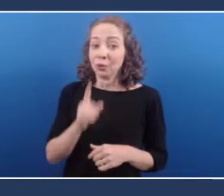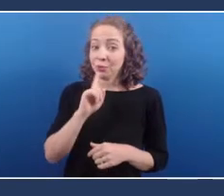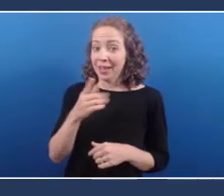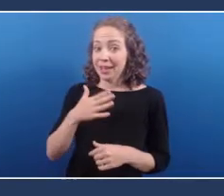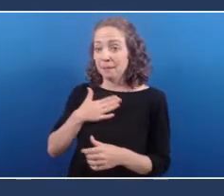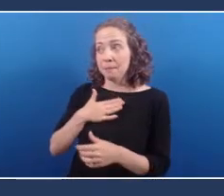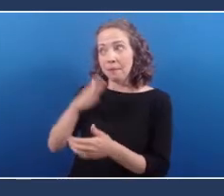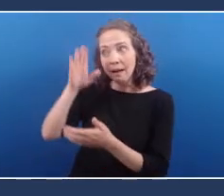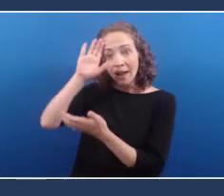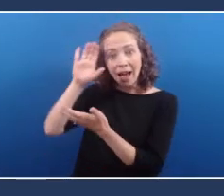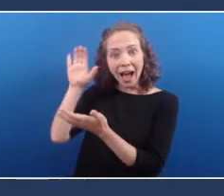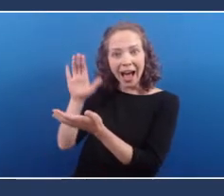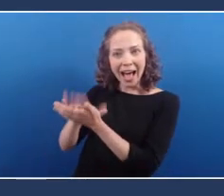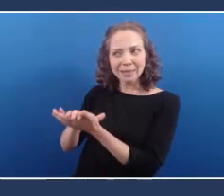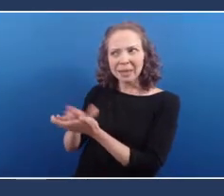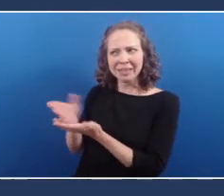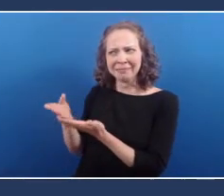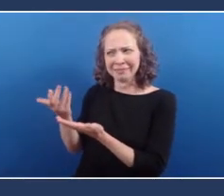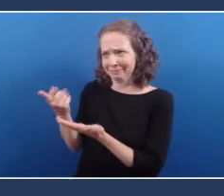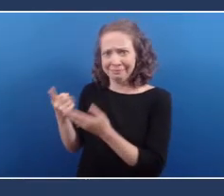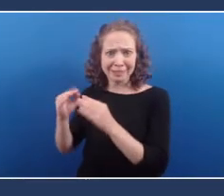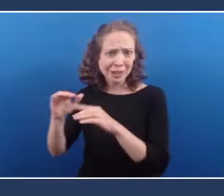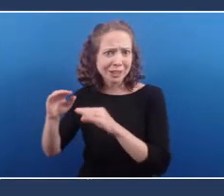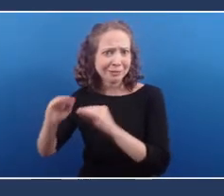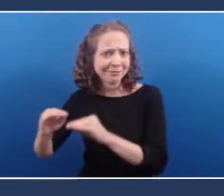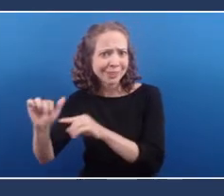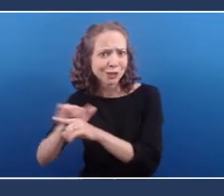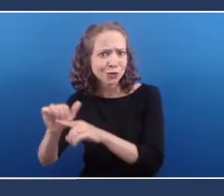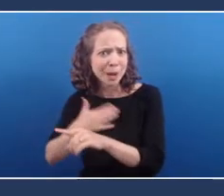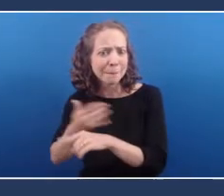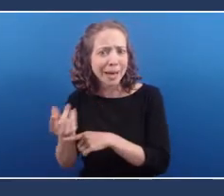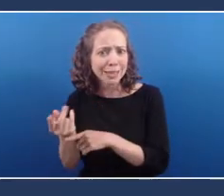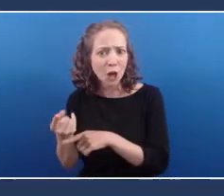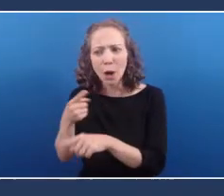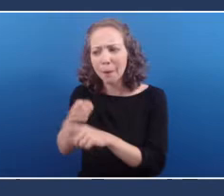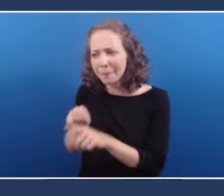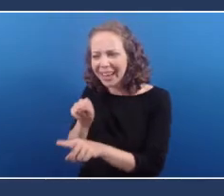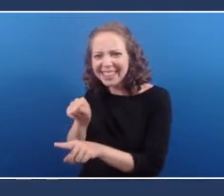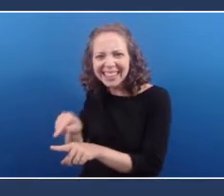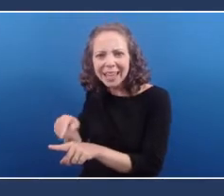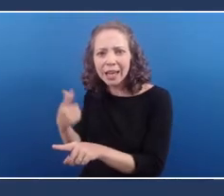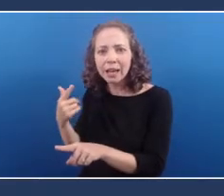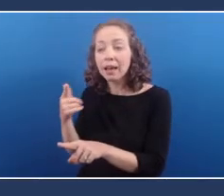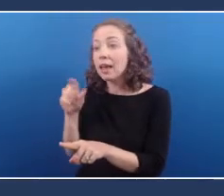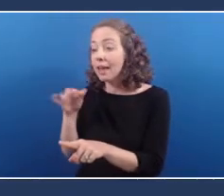my little chiweenie now will literally bump the phone out of my hand when he feels like it’s time for him